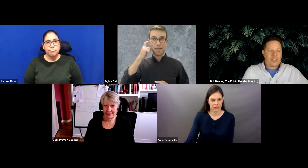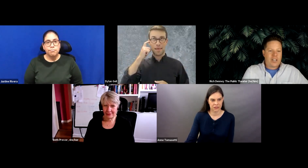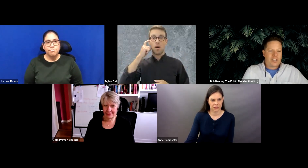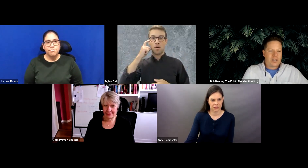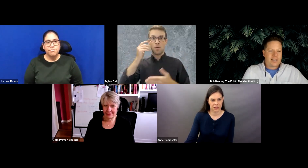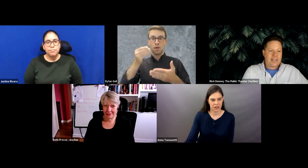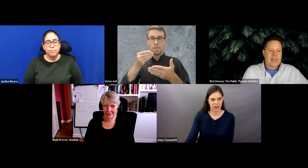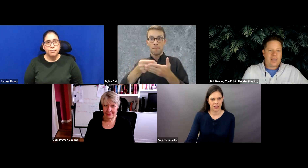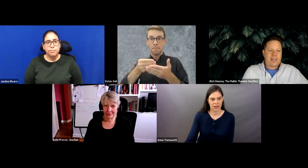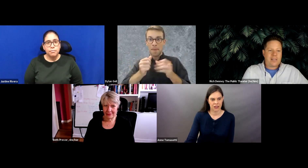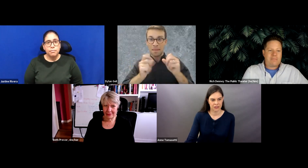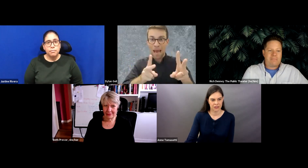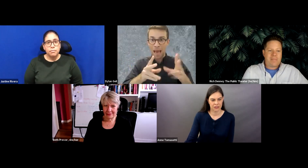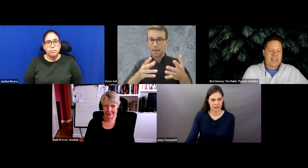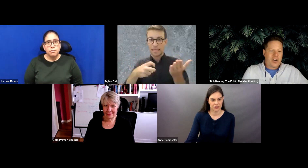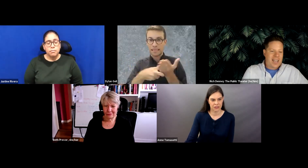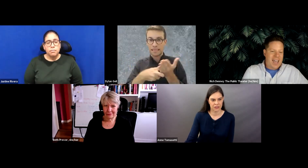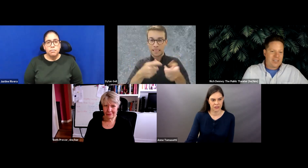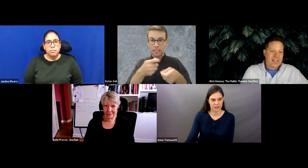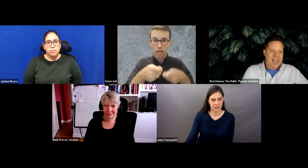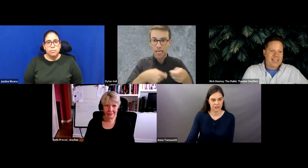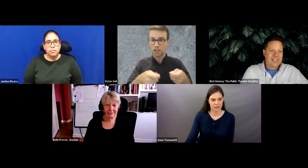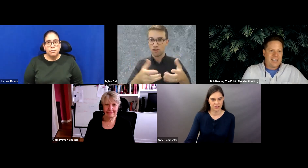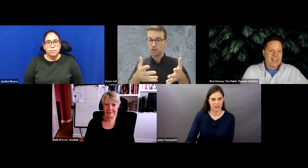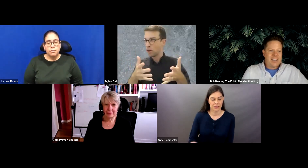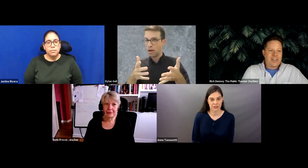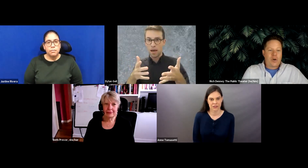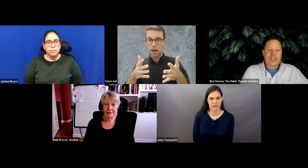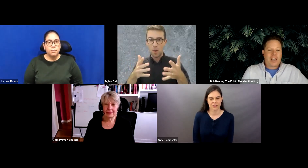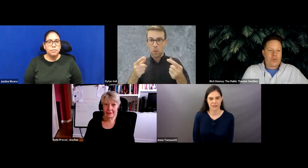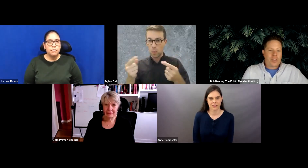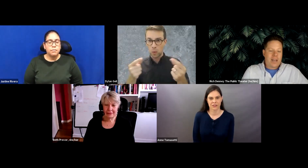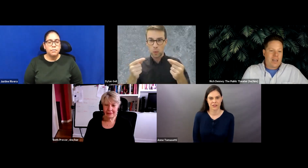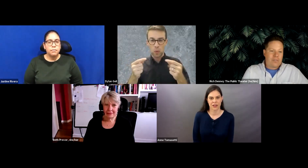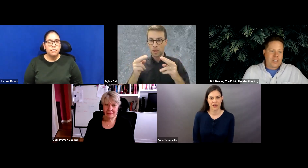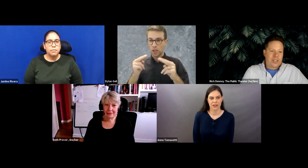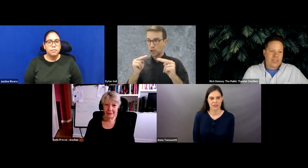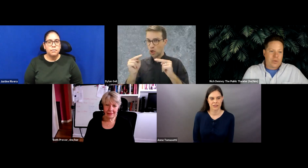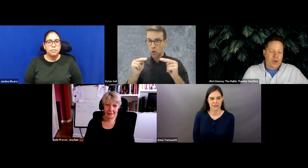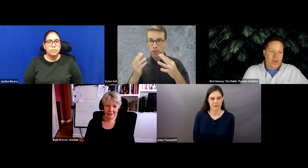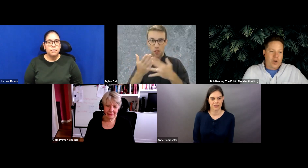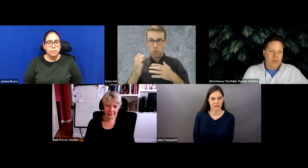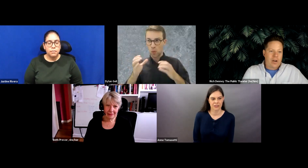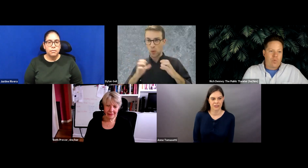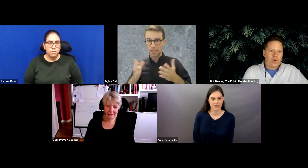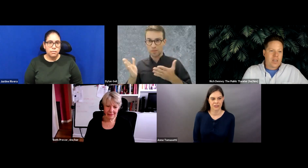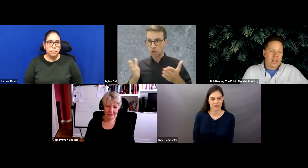exchanges and keeping money on account and negotiating through the many conversations that were going on about what was coming